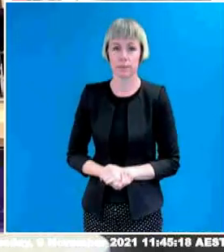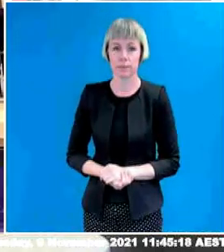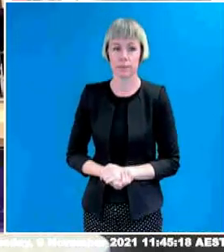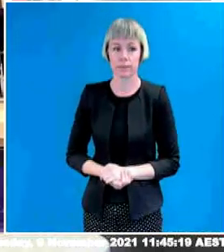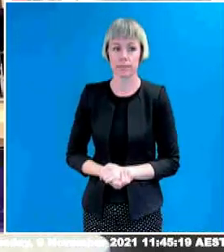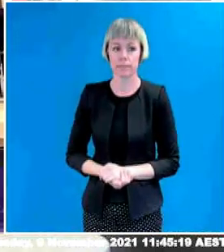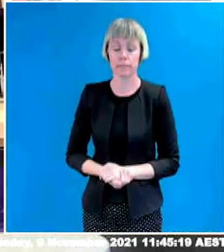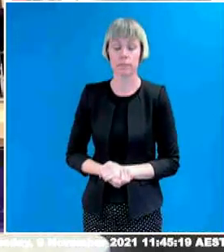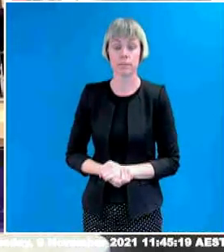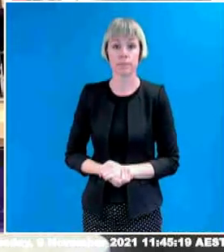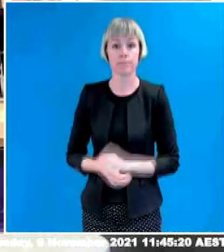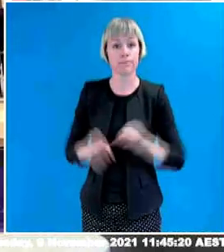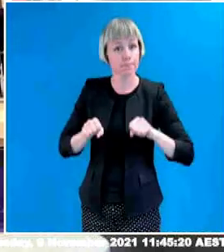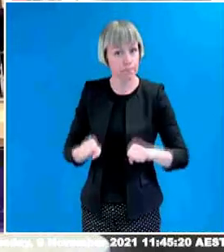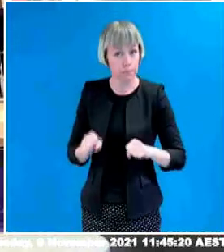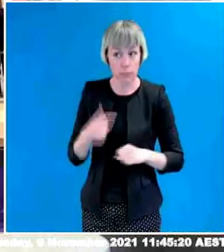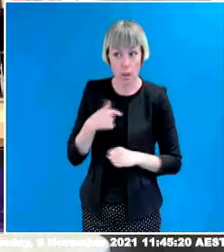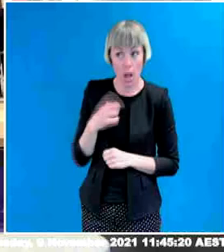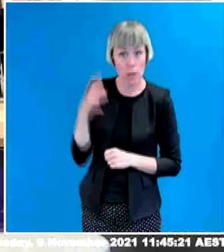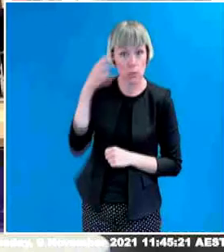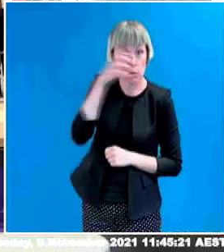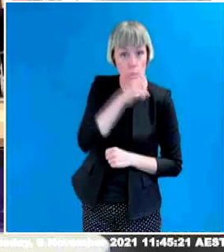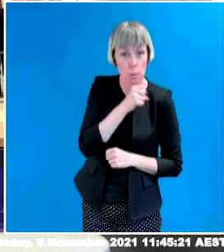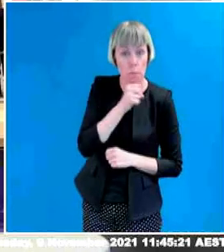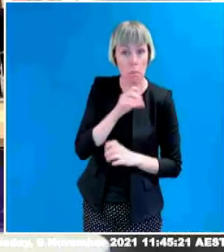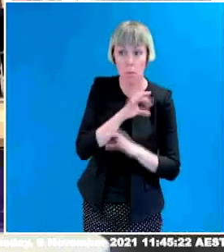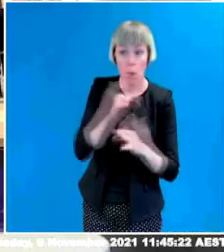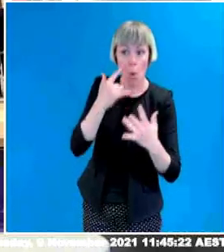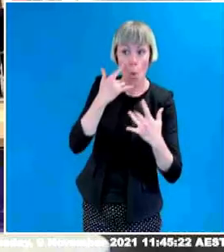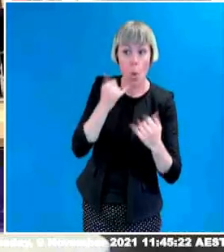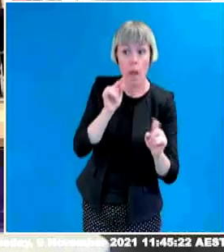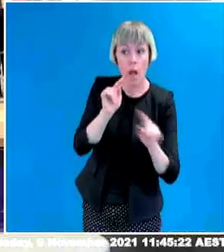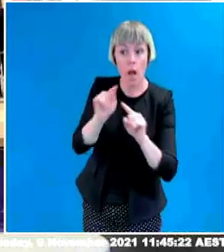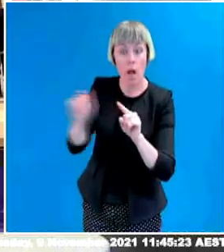I shall assume that none of the parties given leave to appear have any